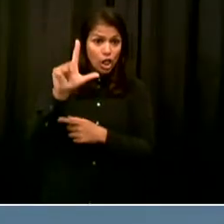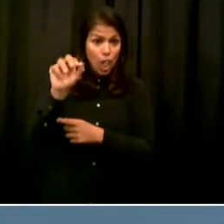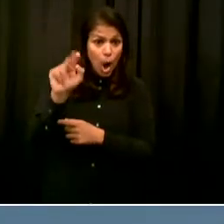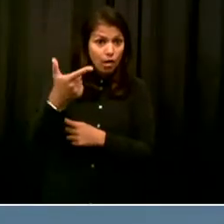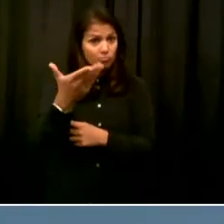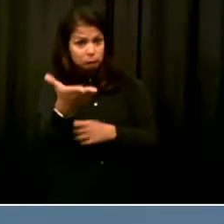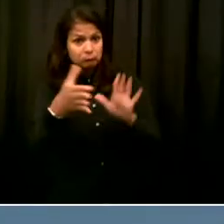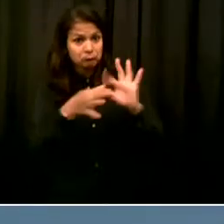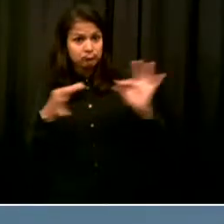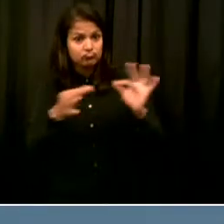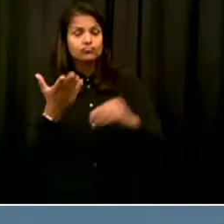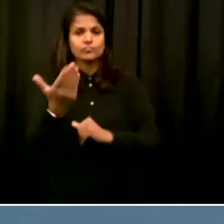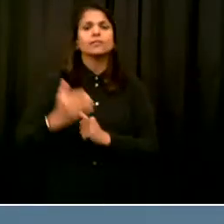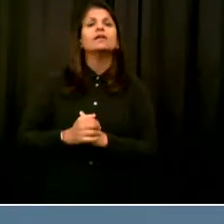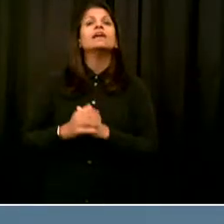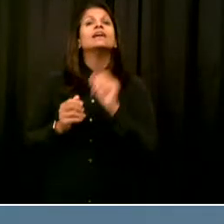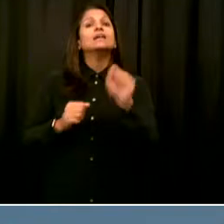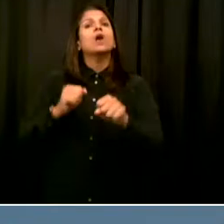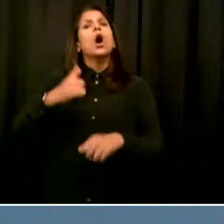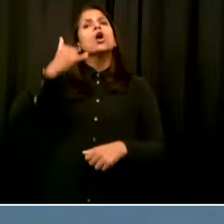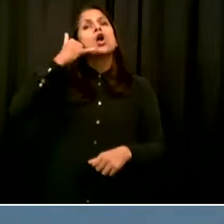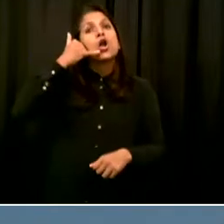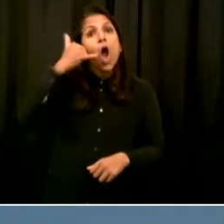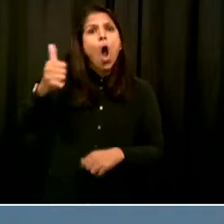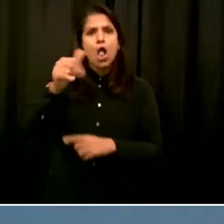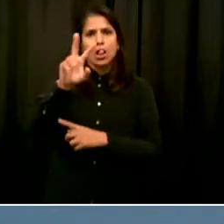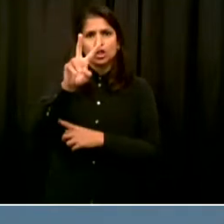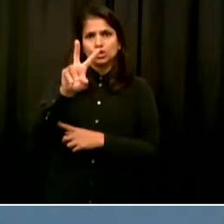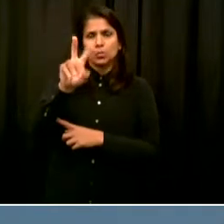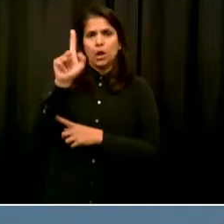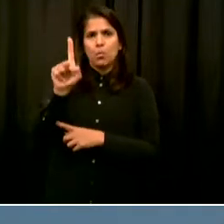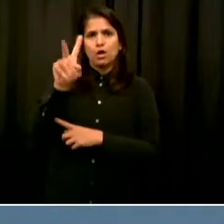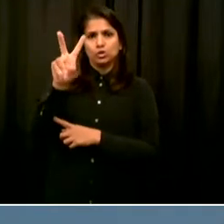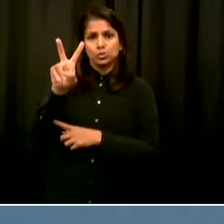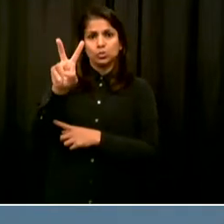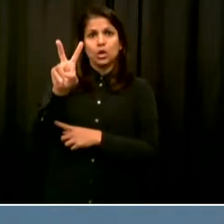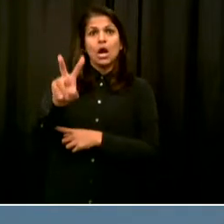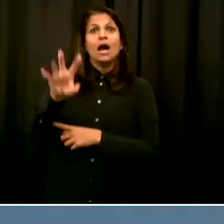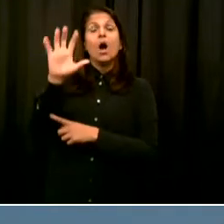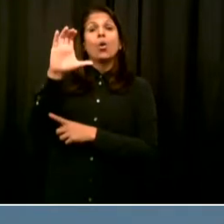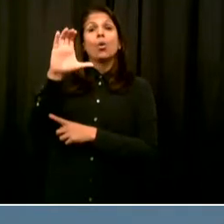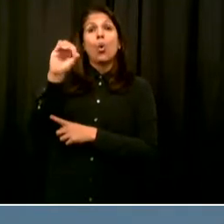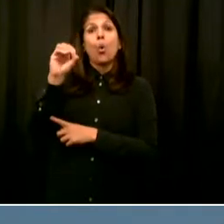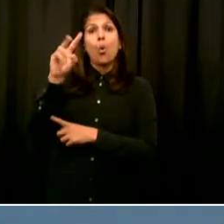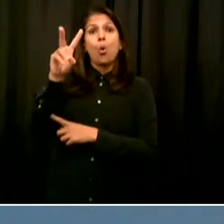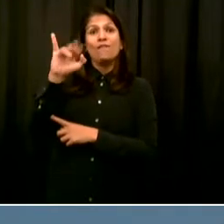FOR FREE SO THEY CAN BE SAFE AND NOT SPREAD THE DISEASE. DOCTOR, HOW CAN N HTEY LEARN